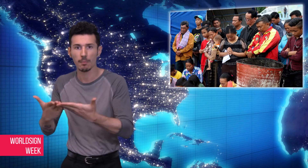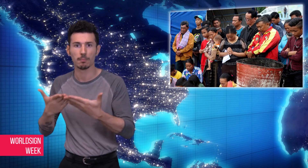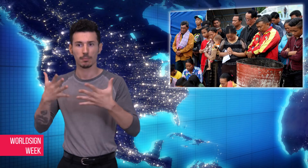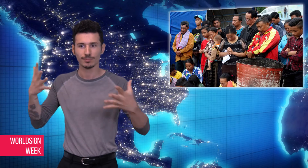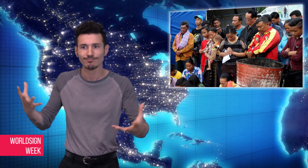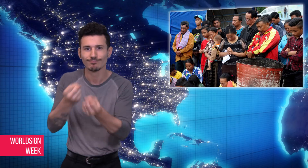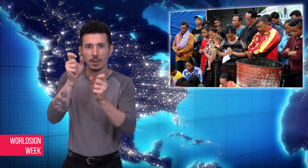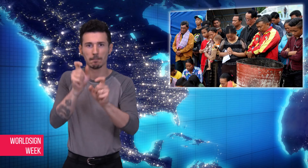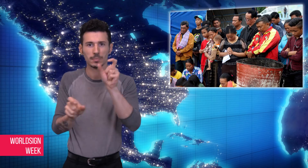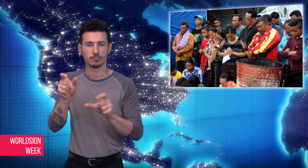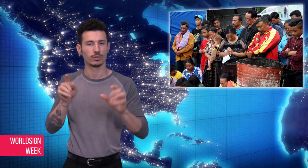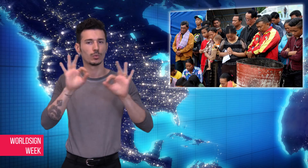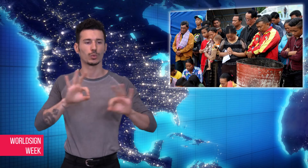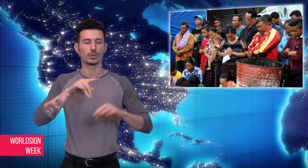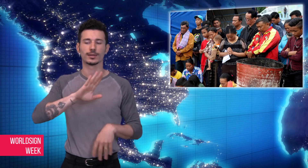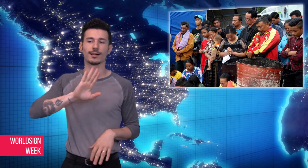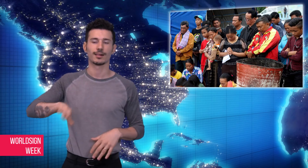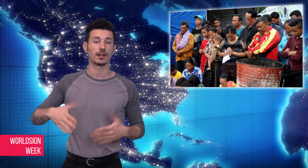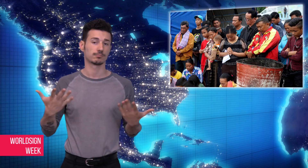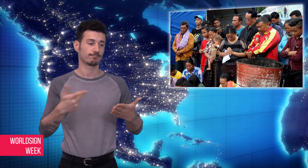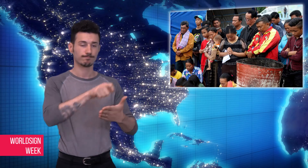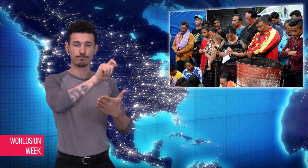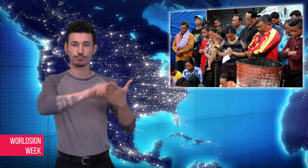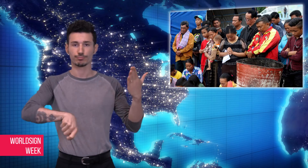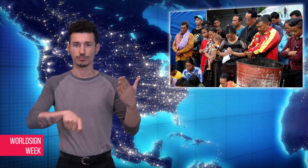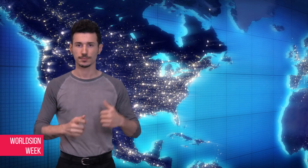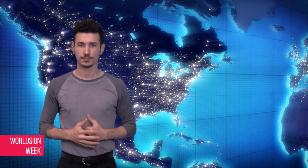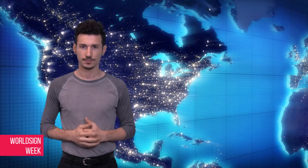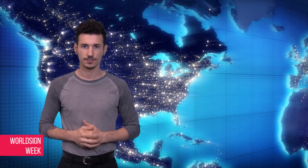been charged on suspicion of negligence.